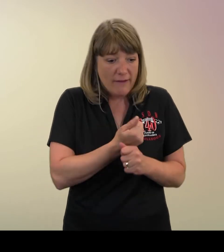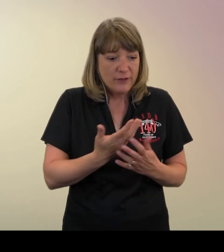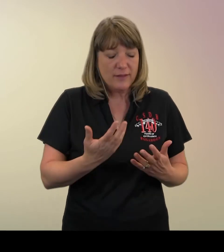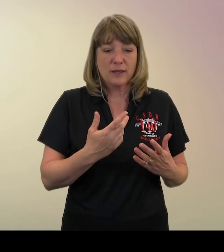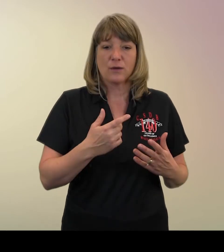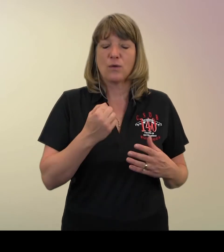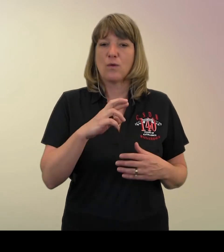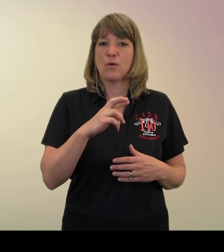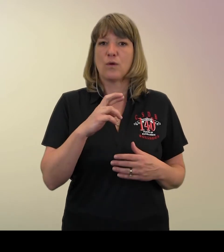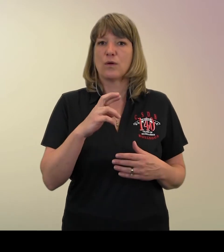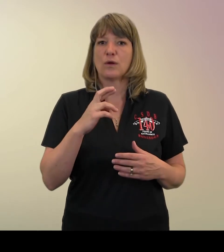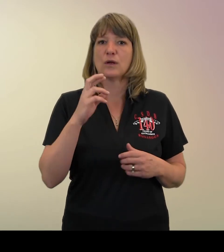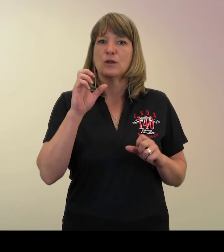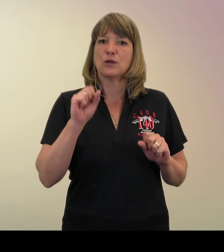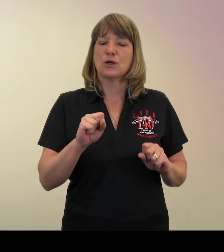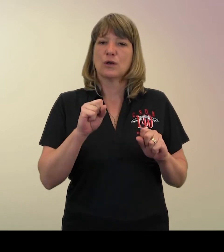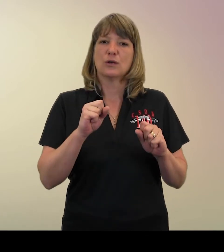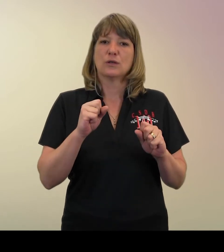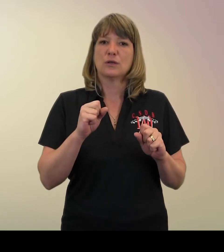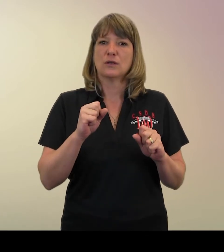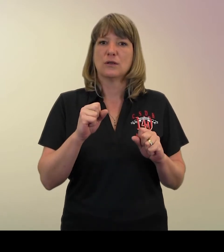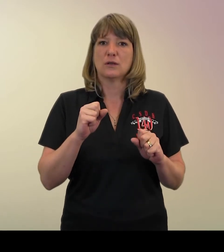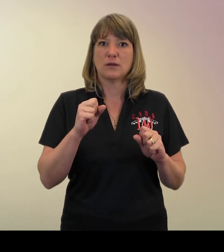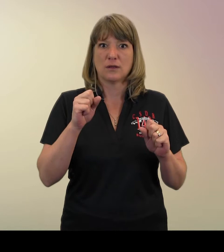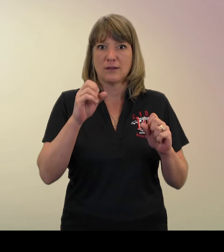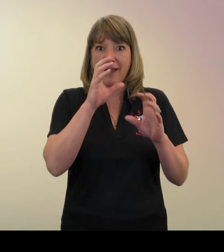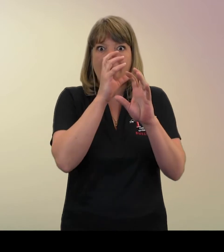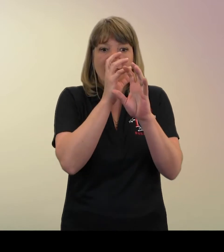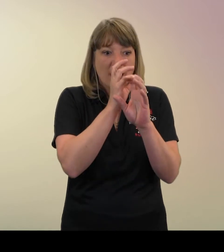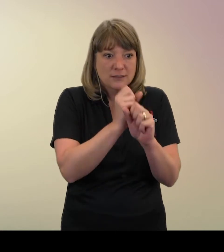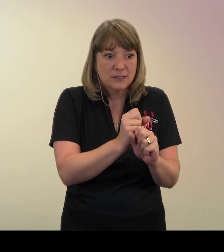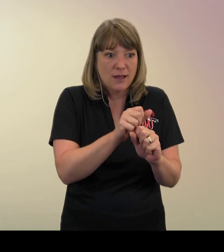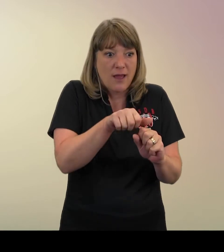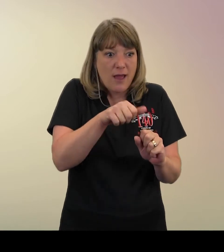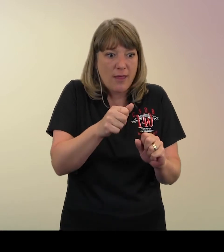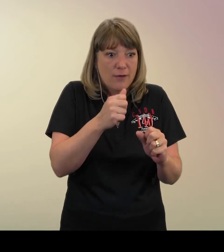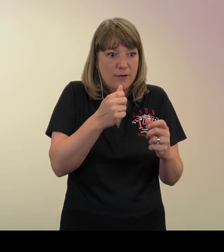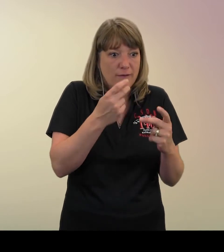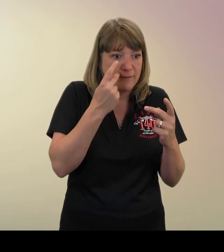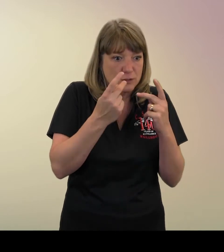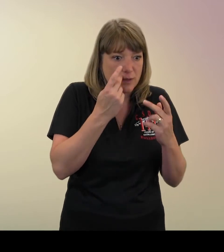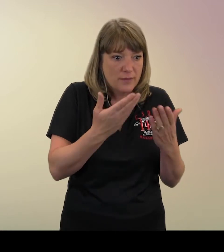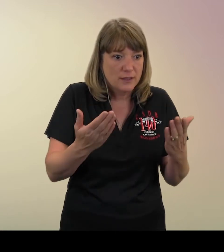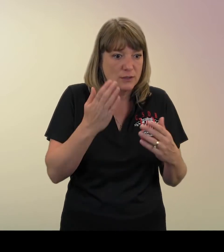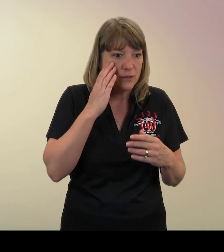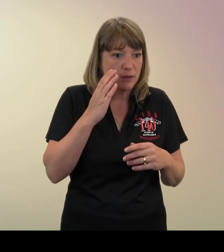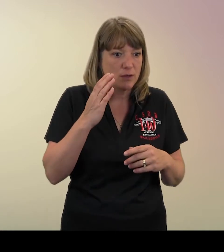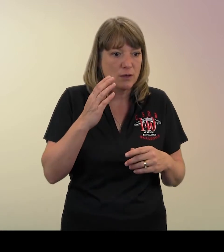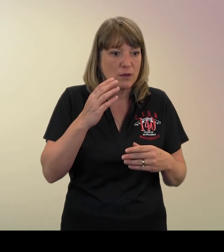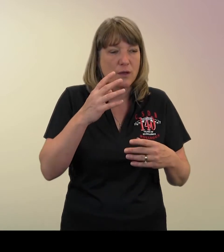to smell everything before they engage with it. It could also look like a fascination with other visual